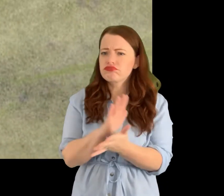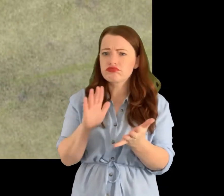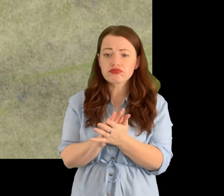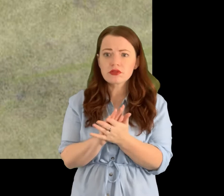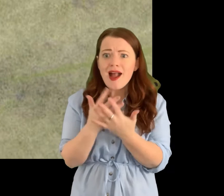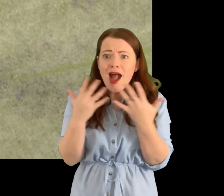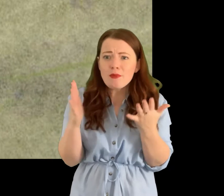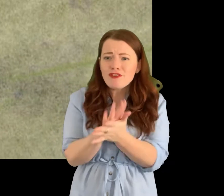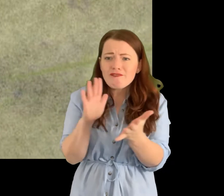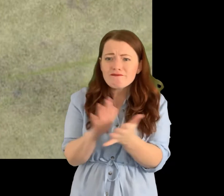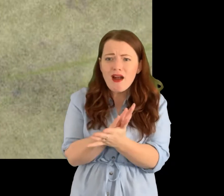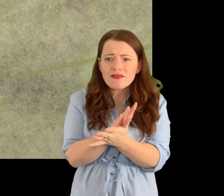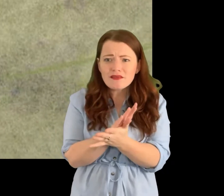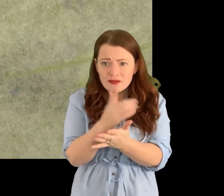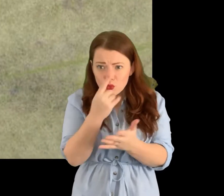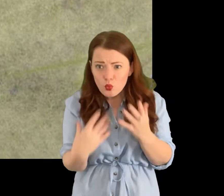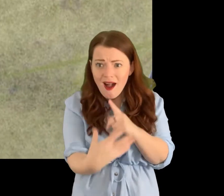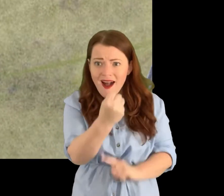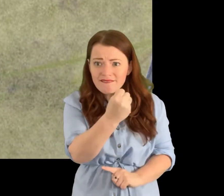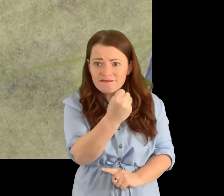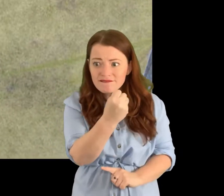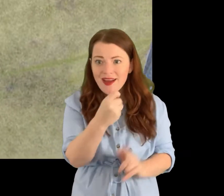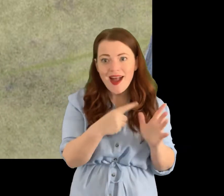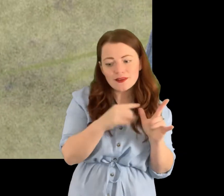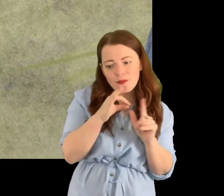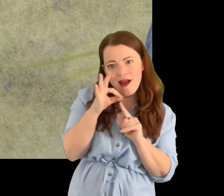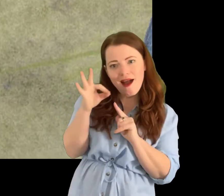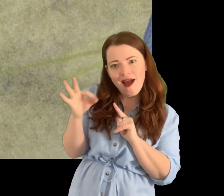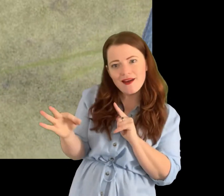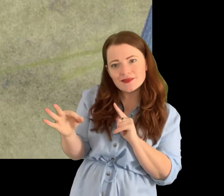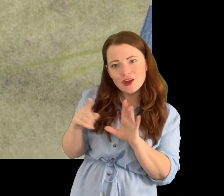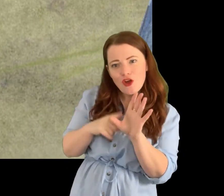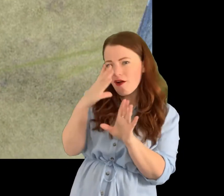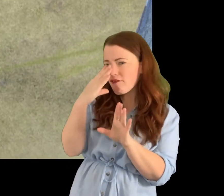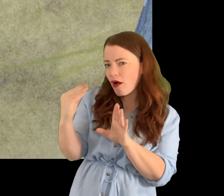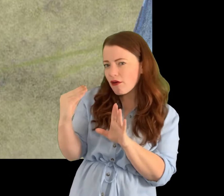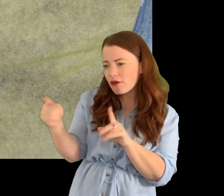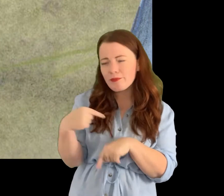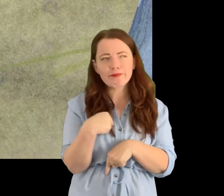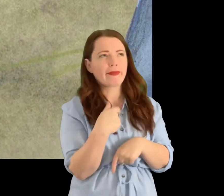“How much fun is it possible to have?” Atom asked a young fox cub